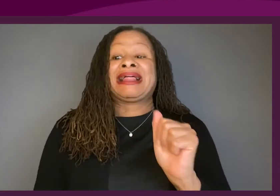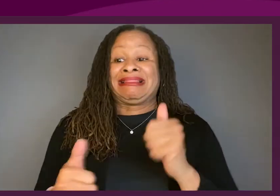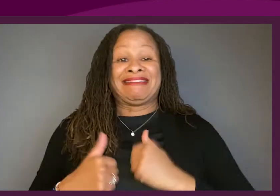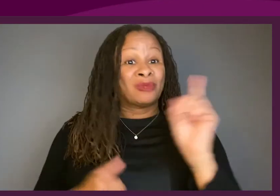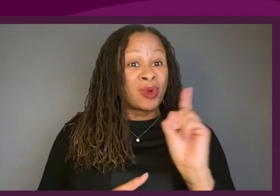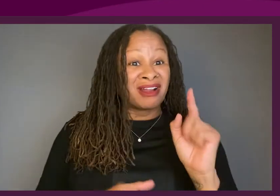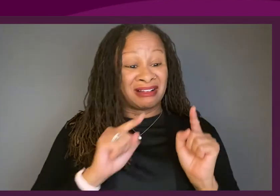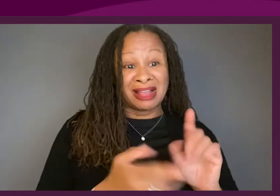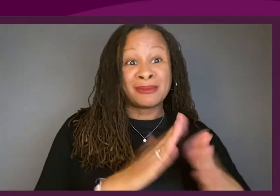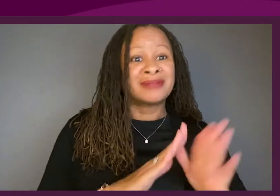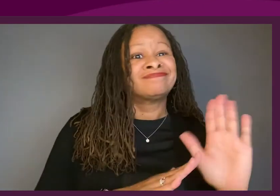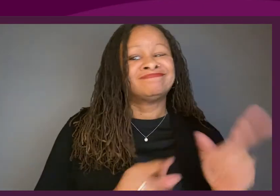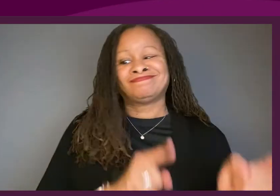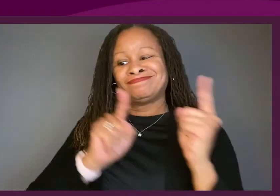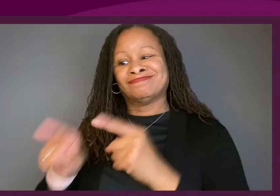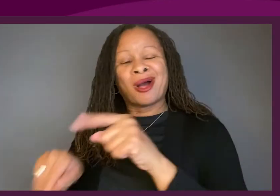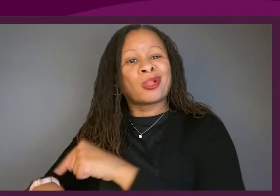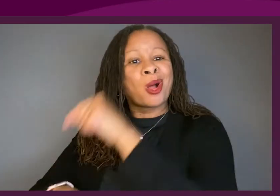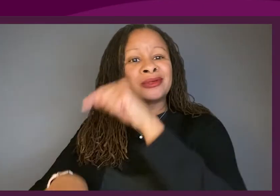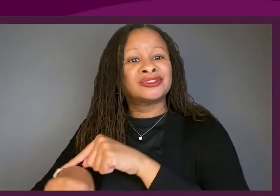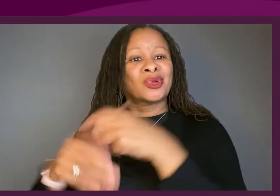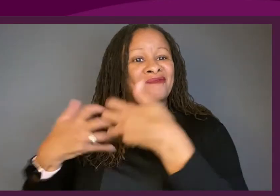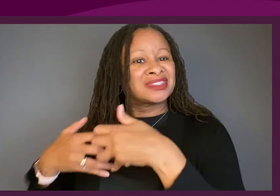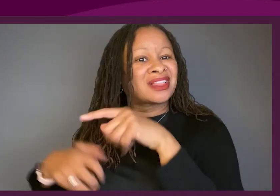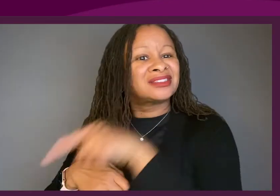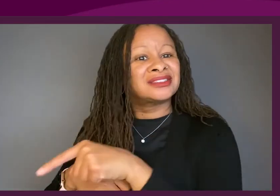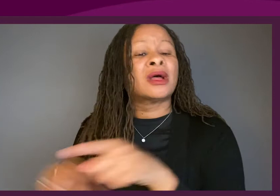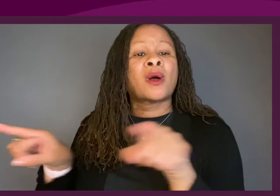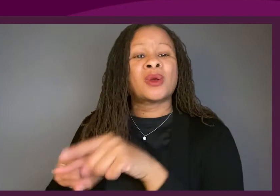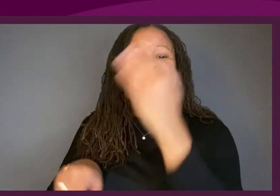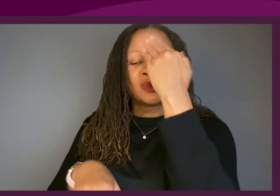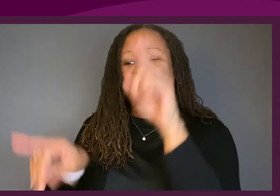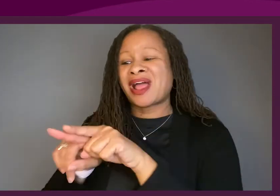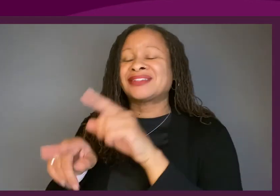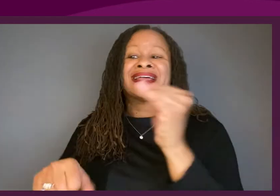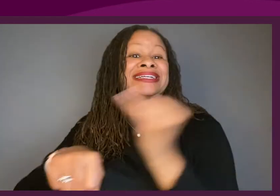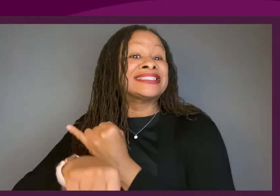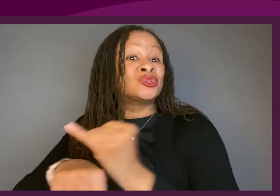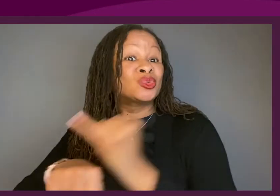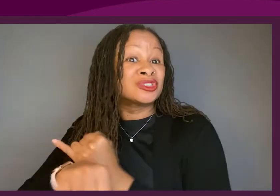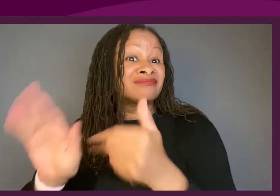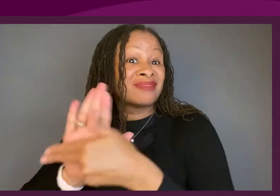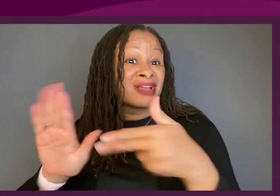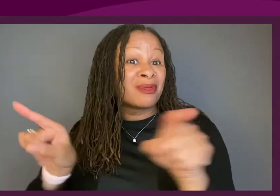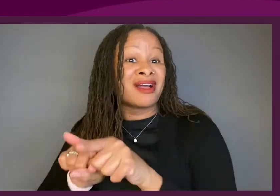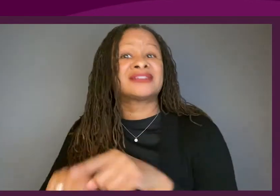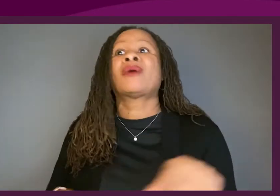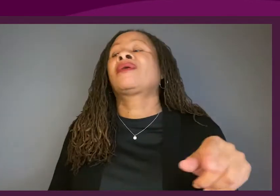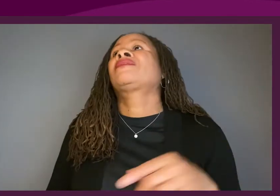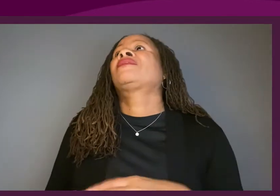with disabilities living in long-term facilities also known as institutions.